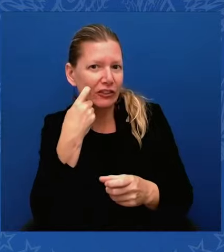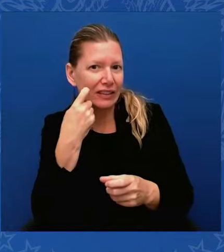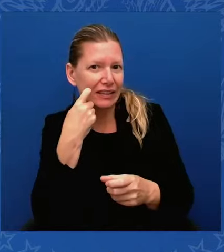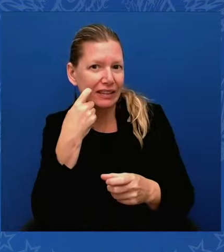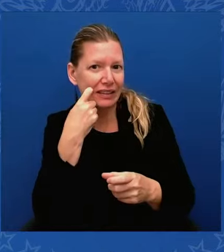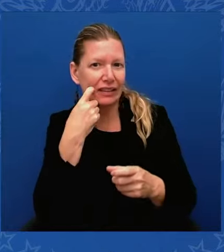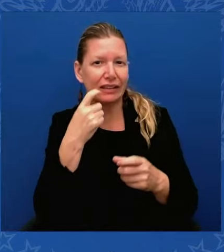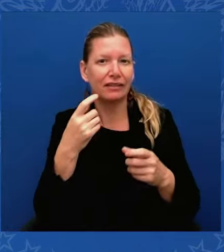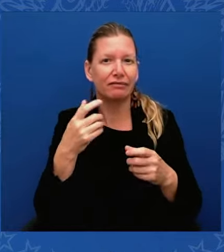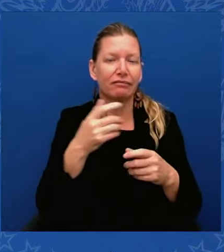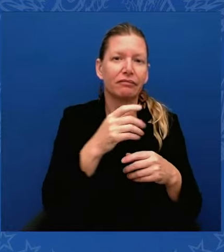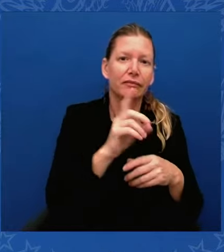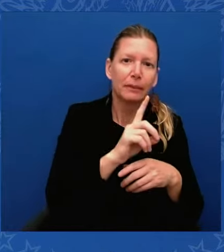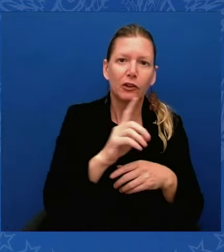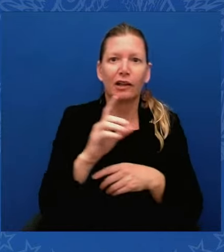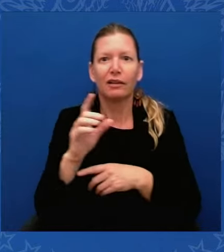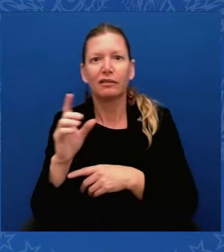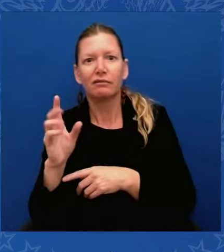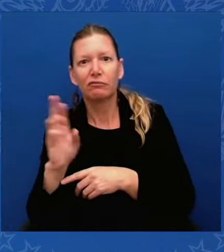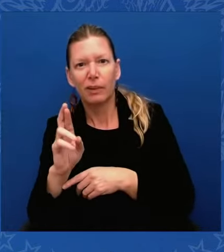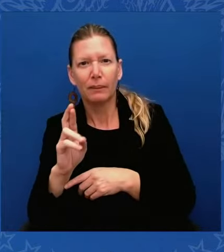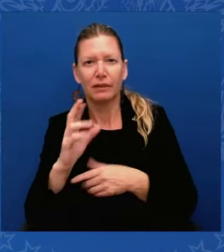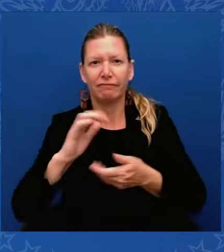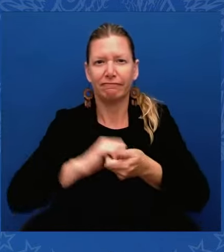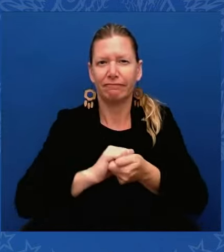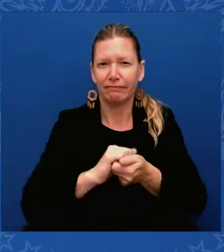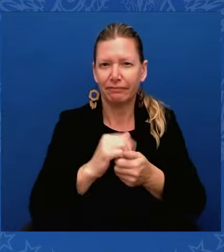But I was told that other guy, that loser.